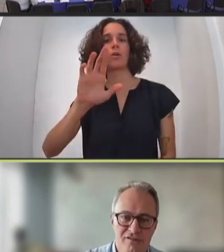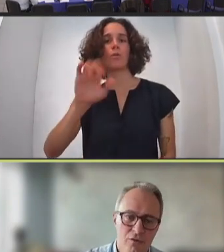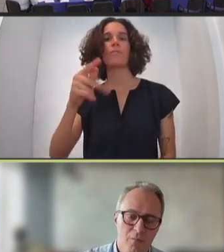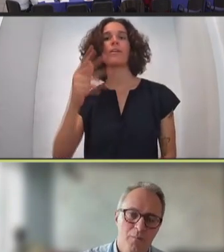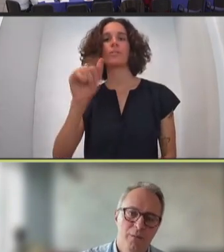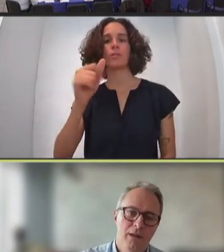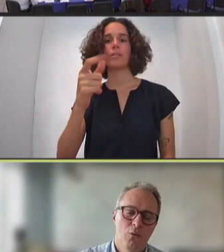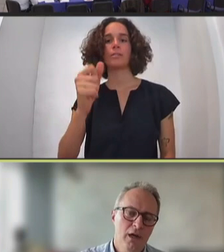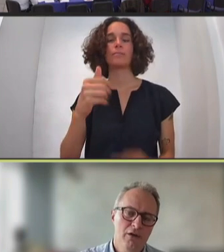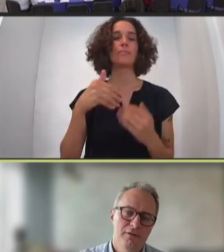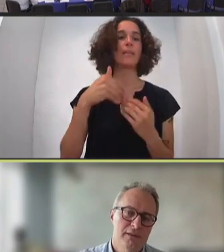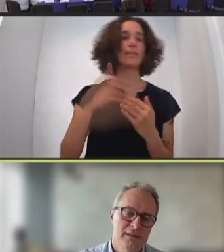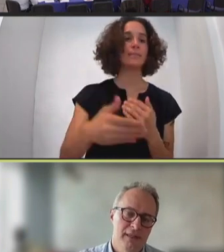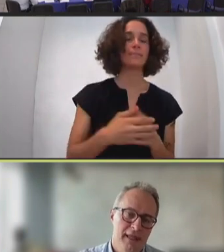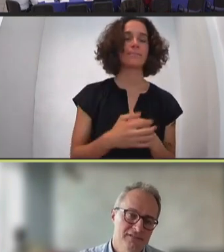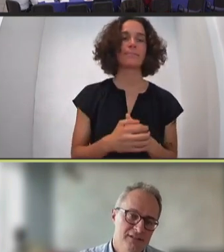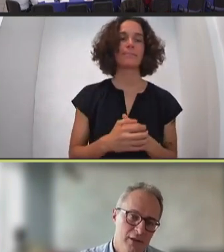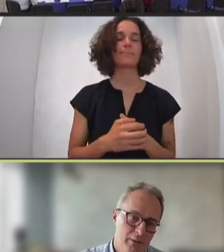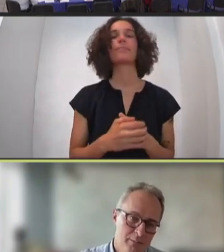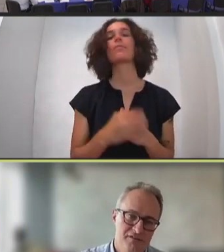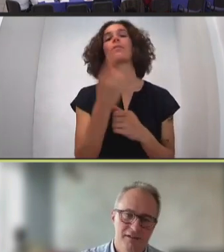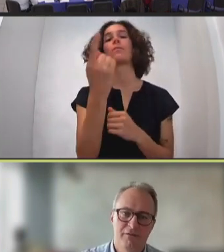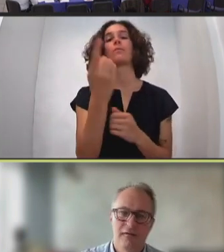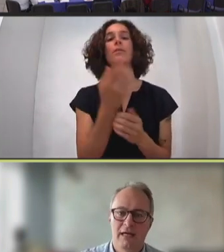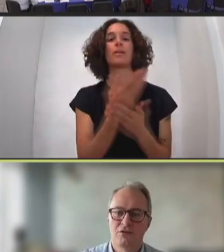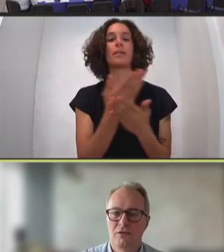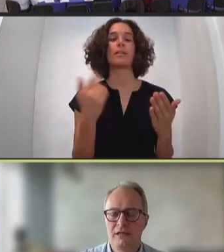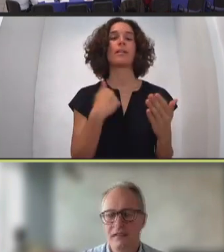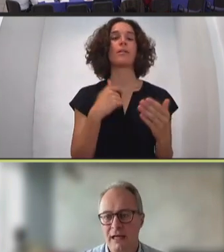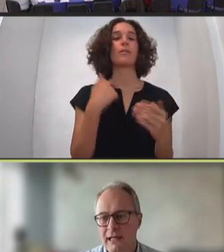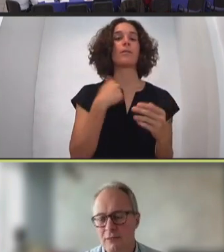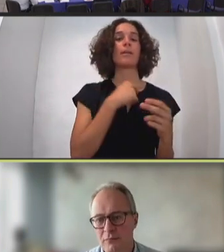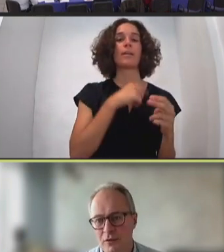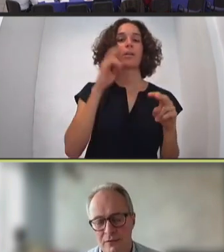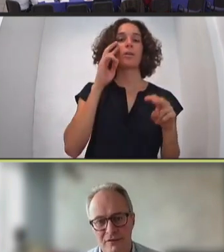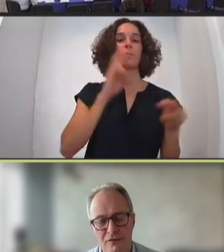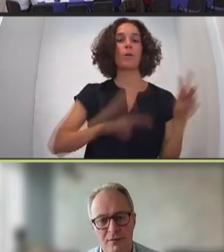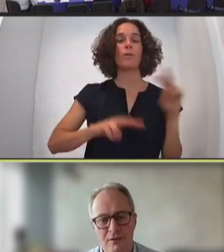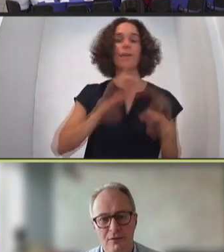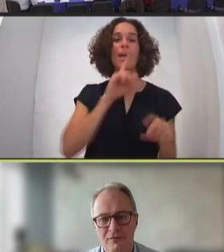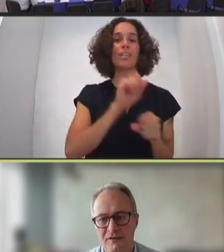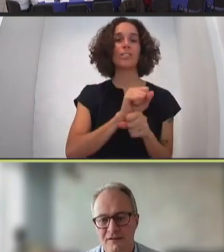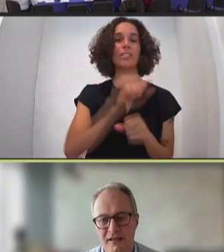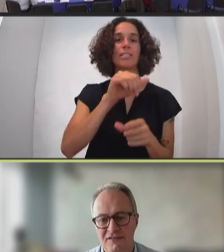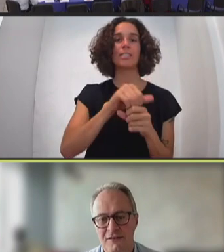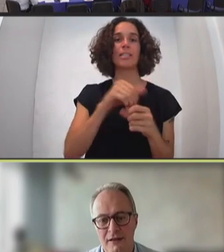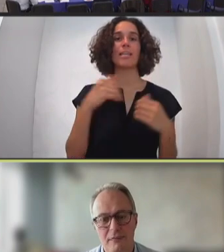So, one of the things that we observe actually in the animal models of tuberculosis. Next slide,